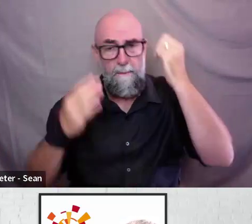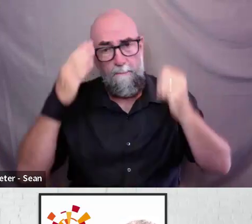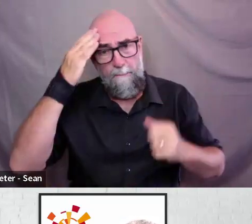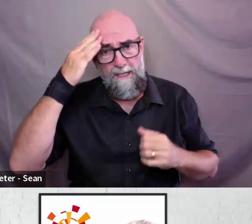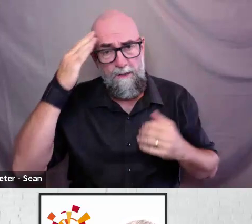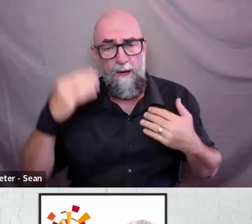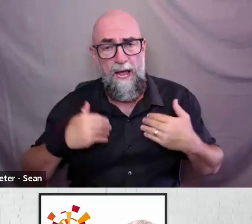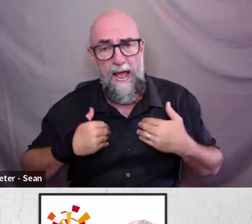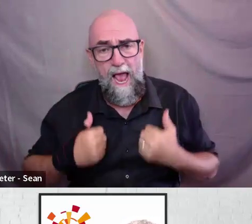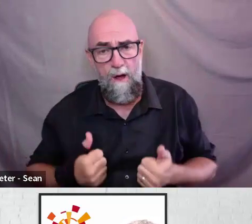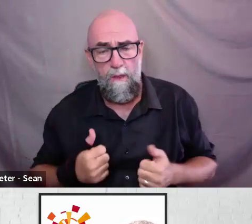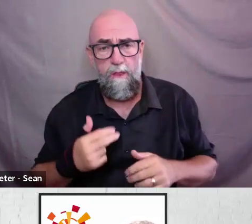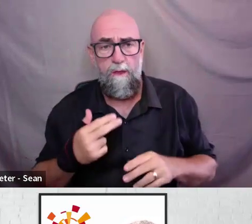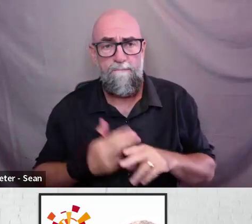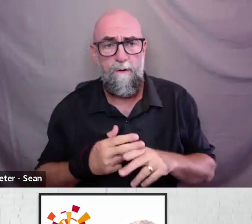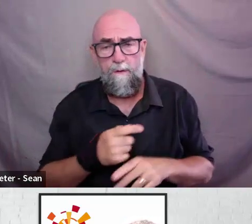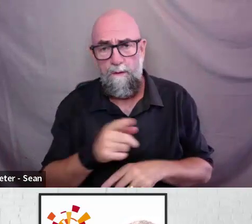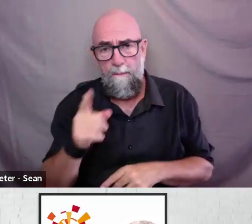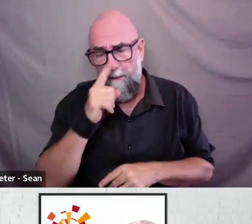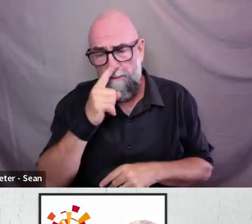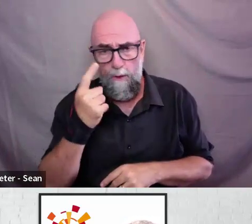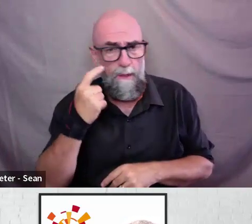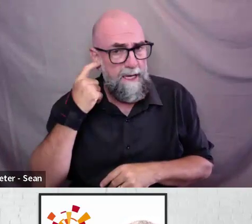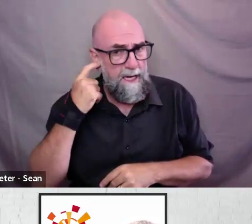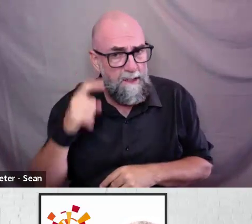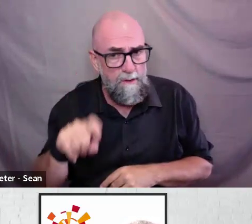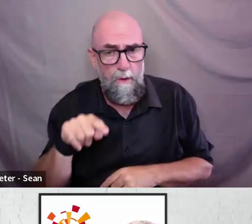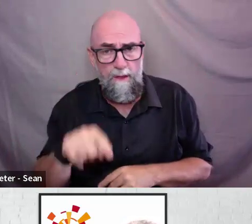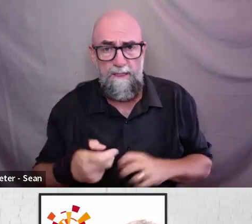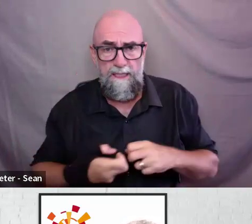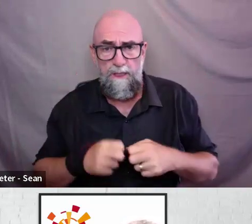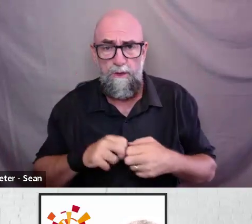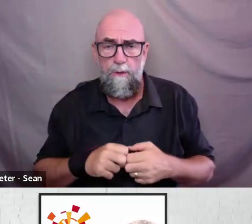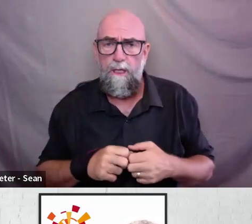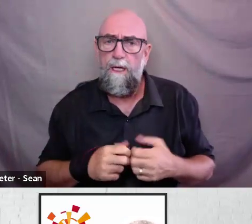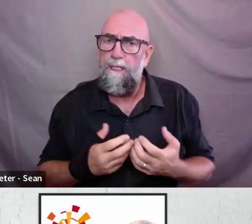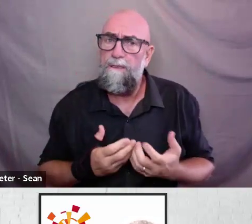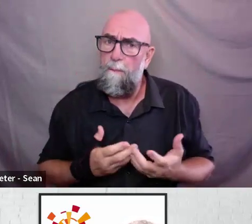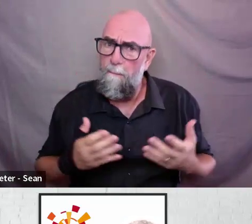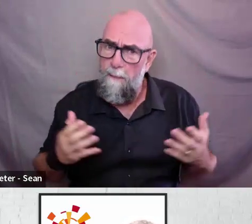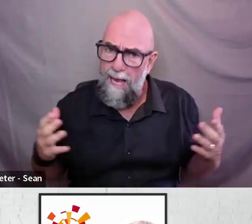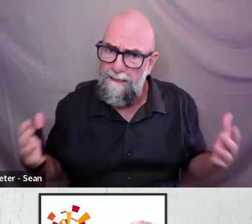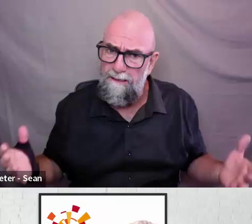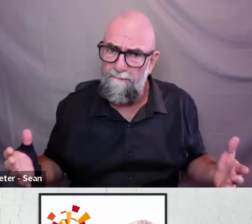particularly done on this but I think ... I'm stumbling because it